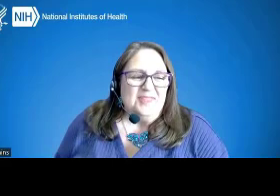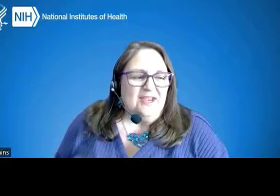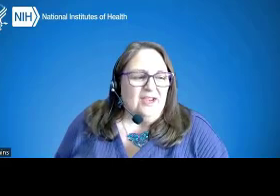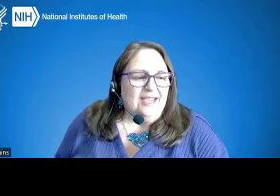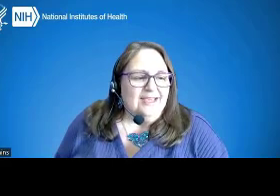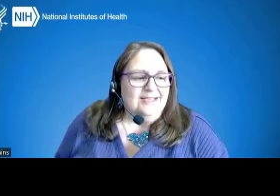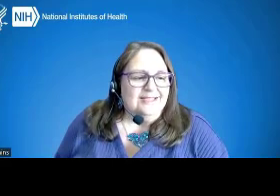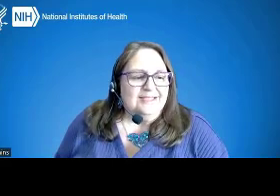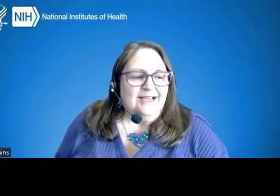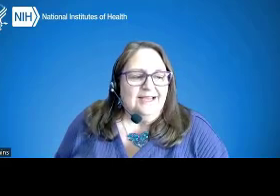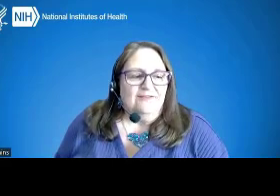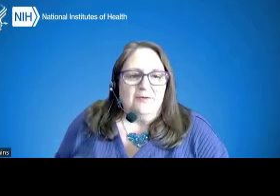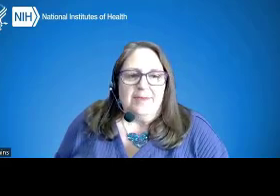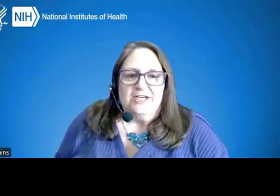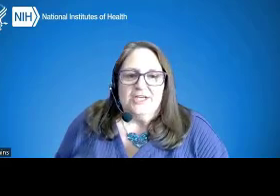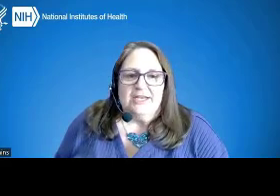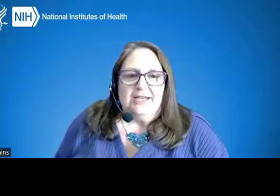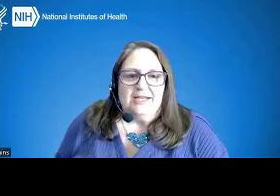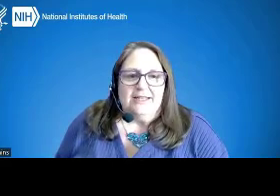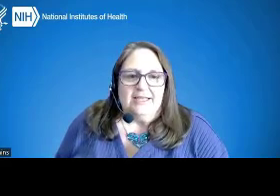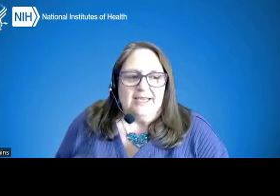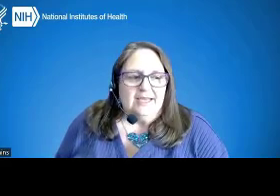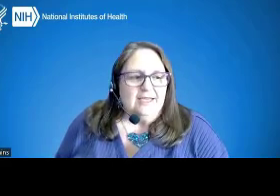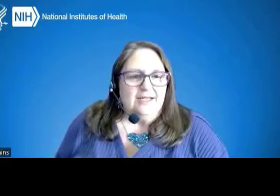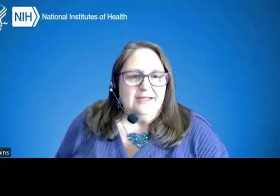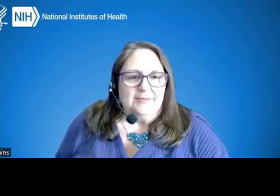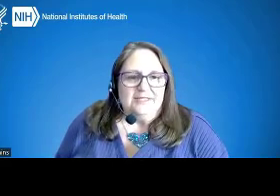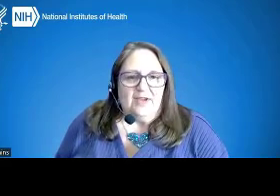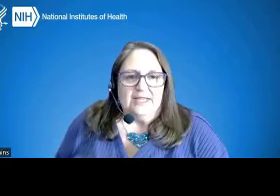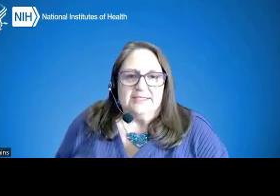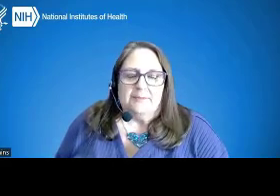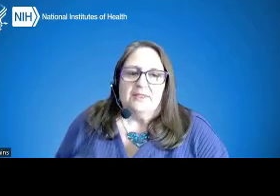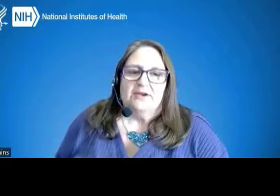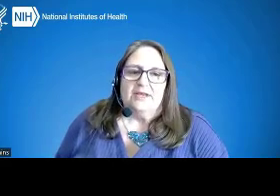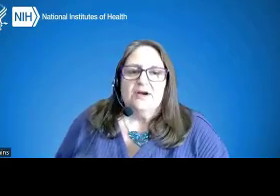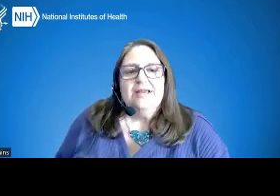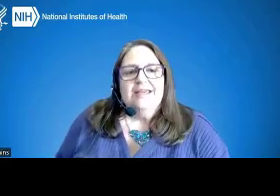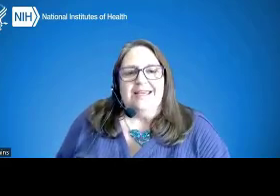There is information in the - Let me see if I can get this up. There, you go.